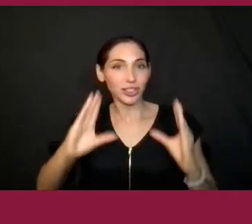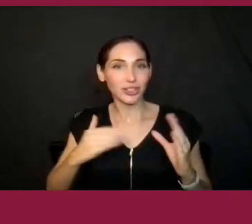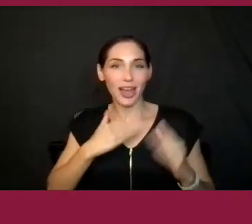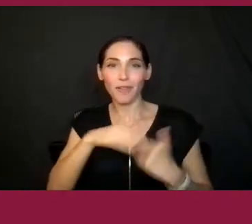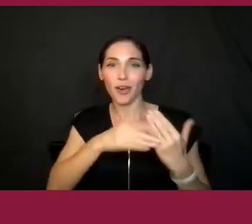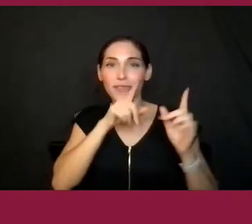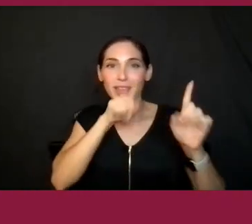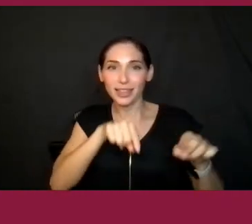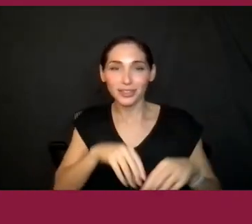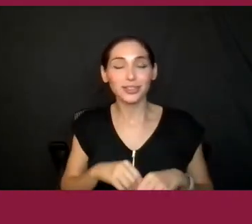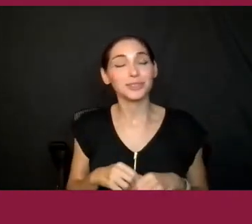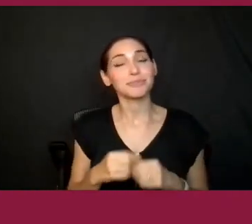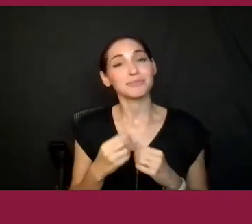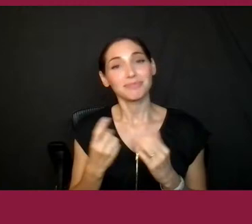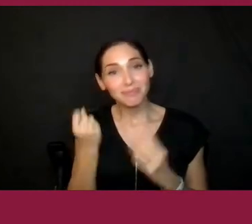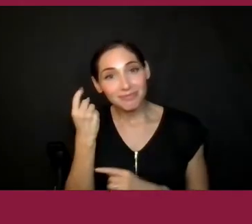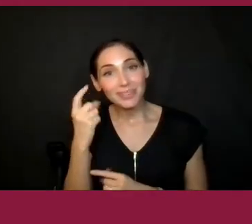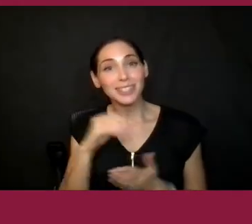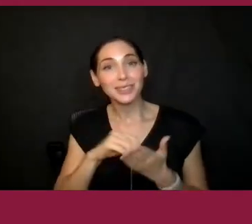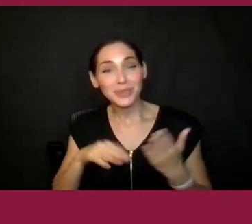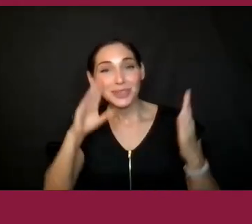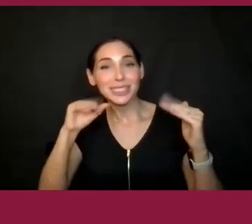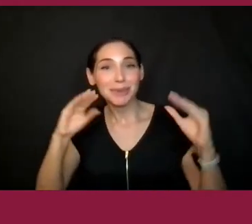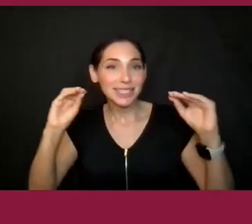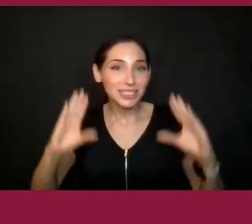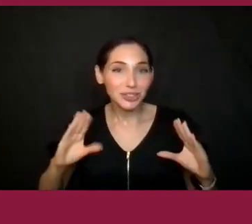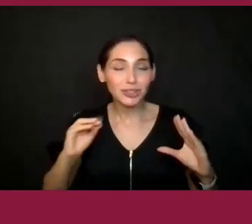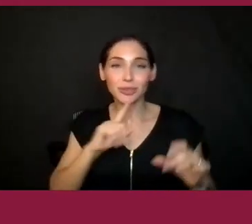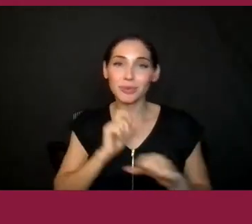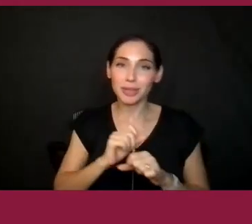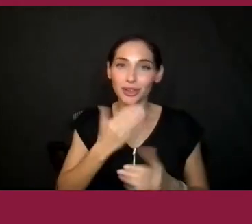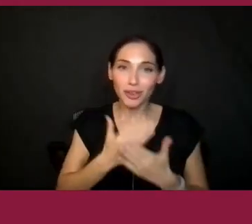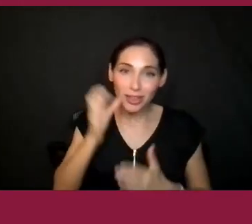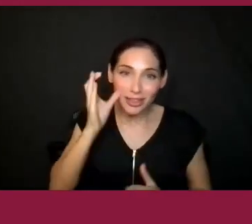However, students expect faculty to be active listeners, understanding, and available to them.